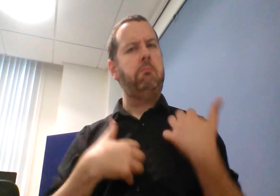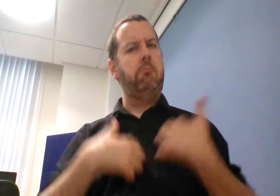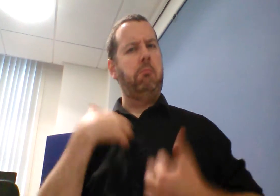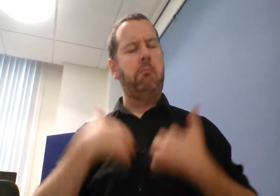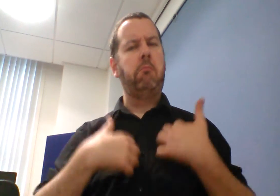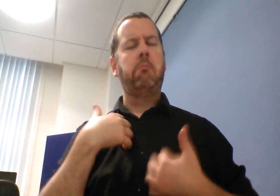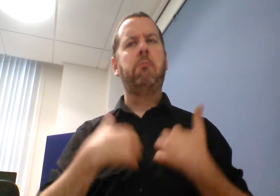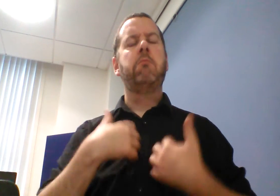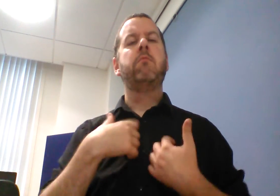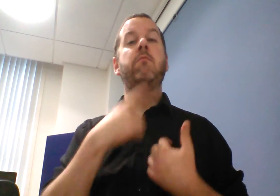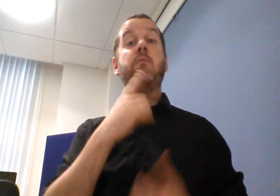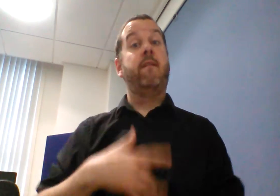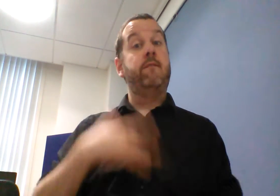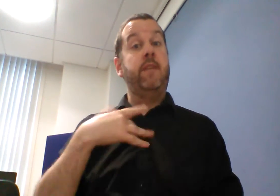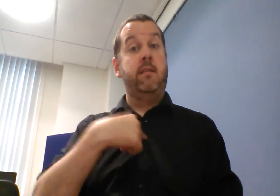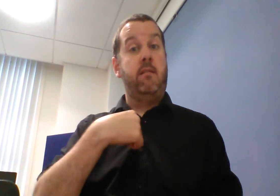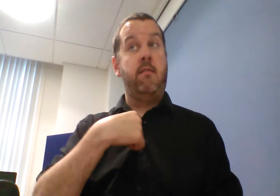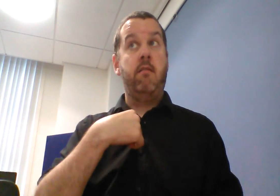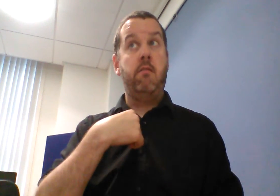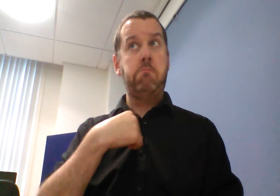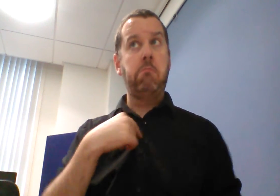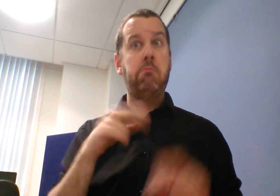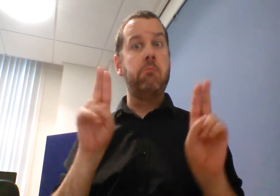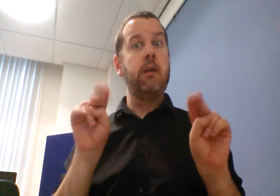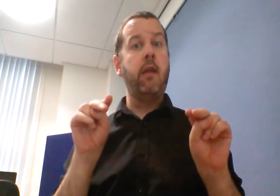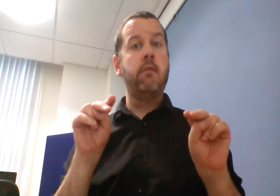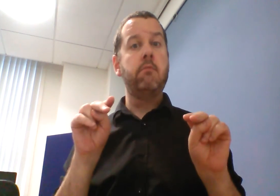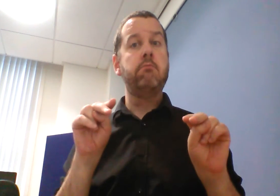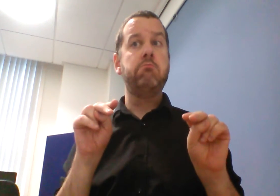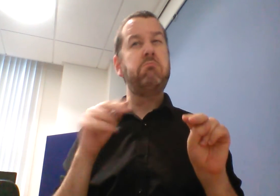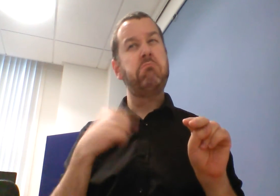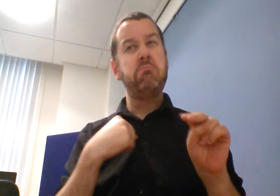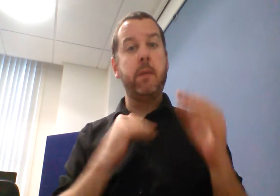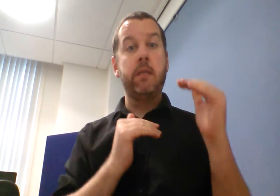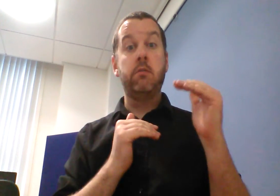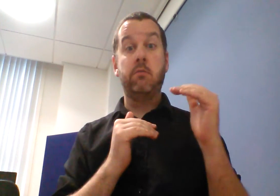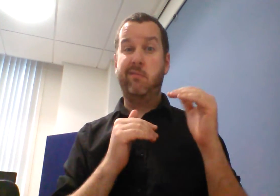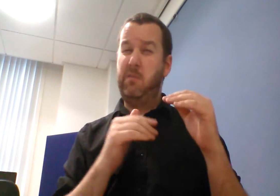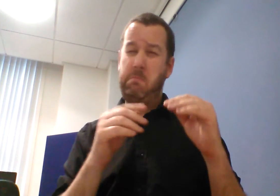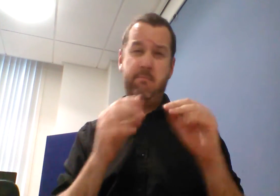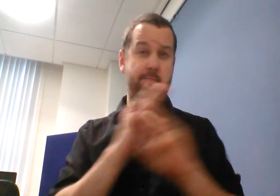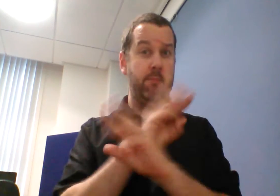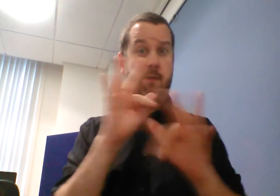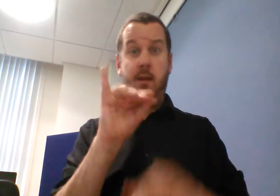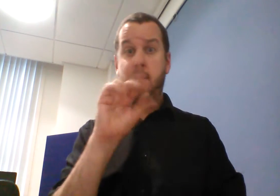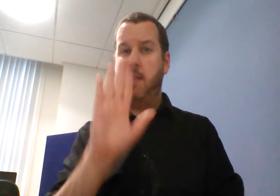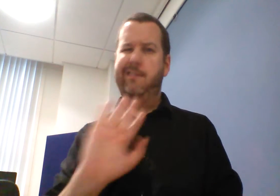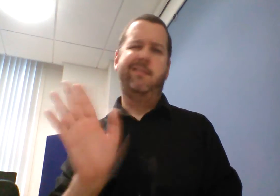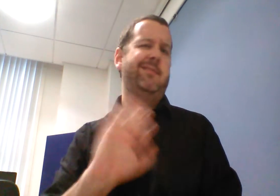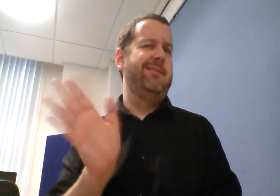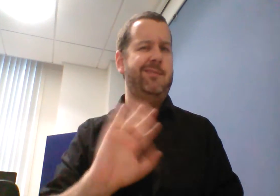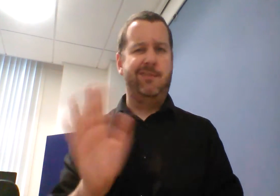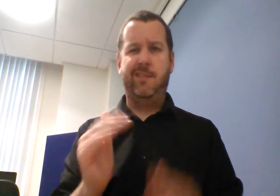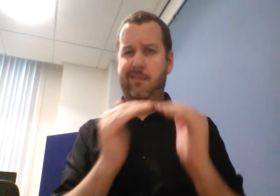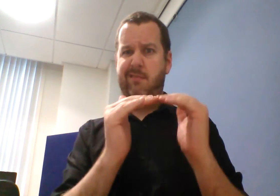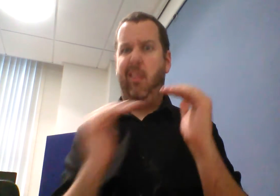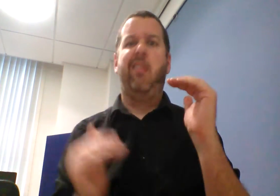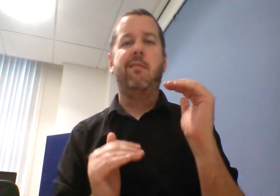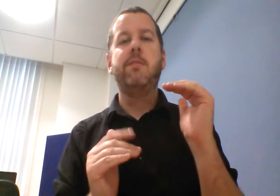It’s interesting to consider; I would never call my ISL perfect by any means,